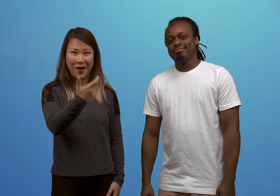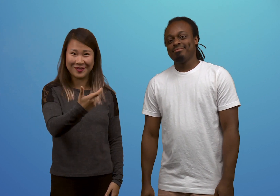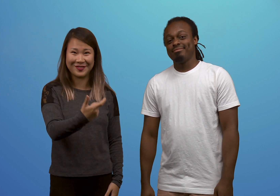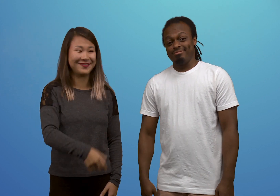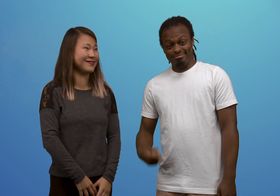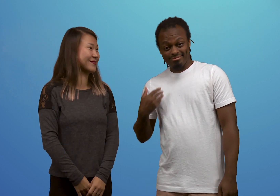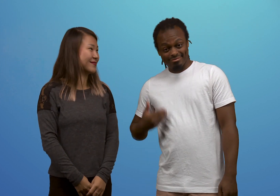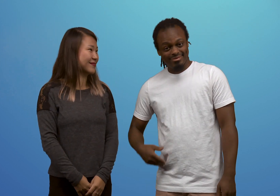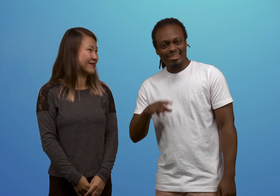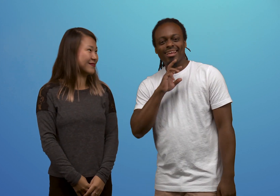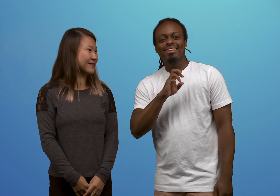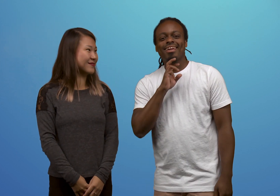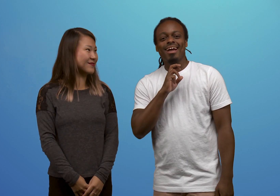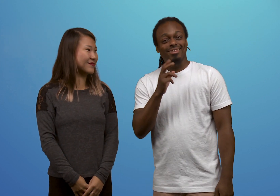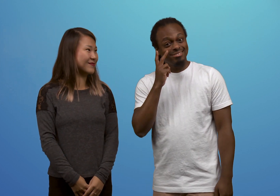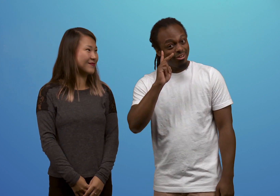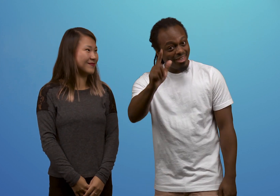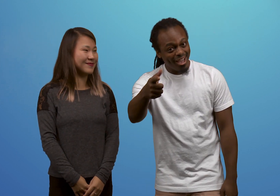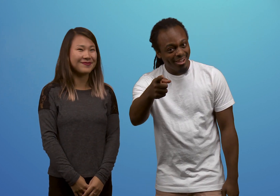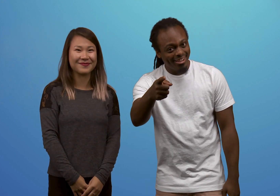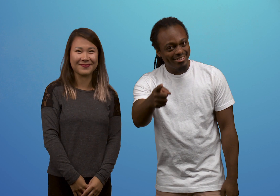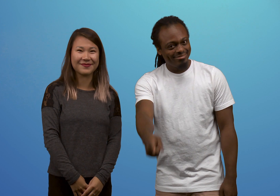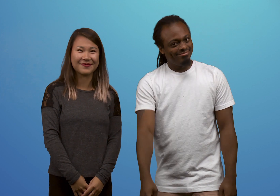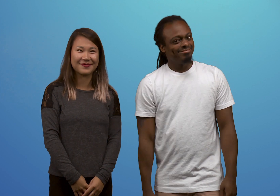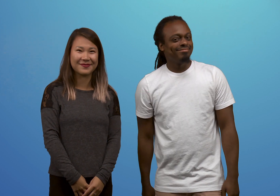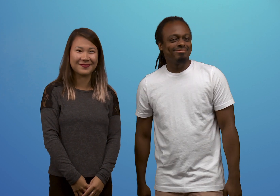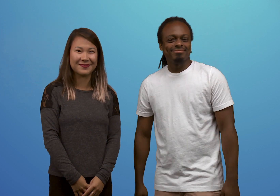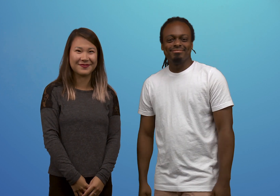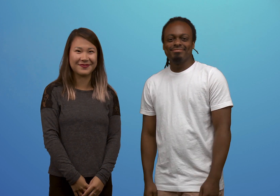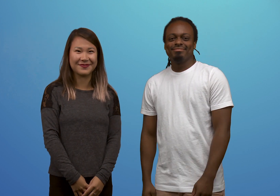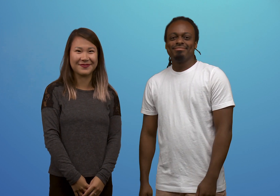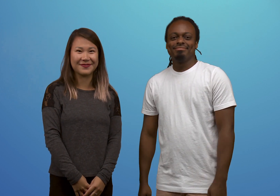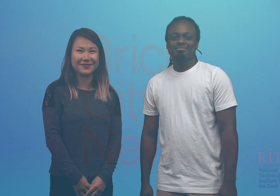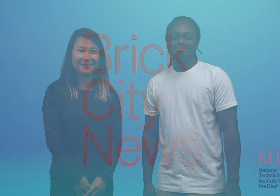Thank you for watching! Kendell: And I’m Kendell. See you in a couple of weeks!